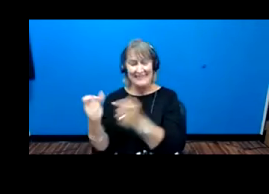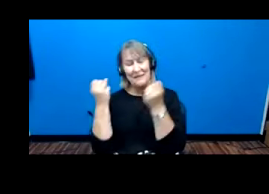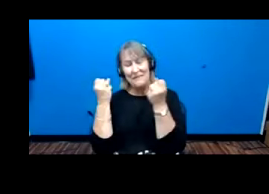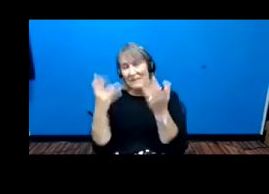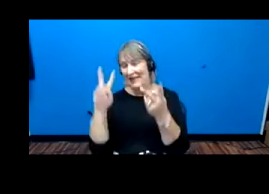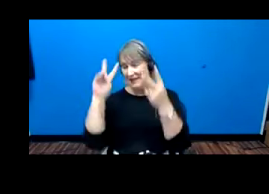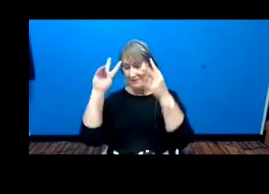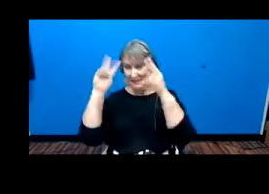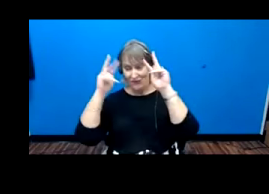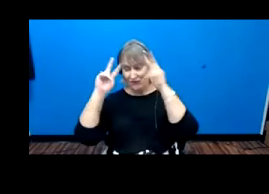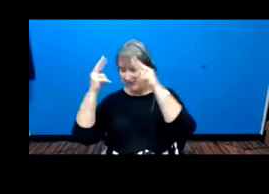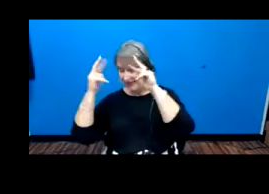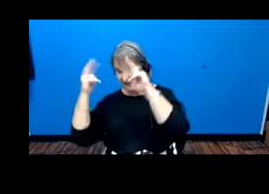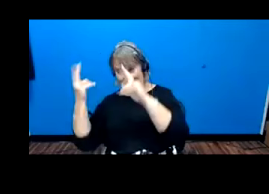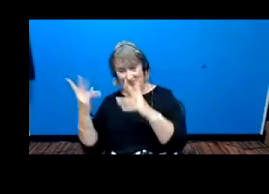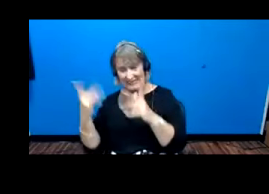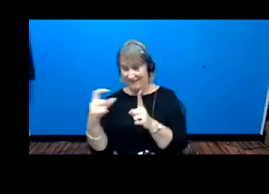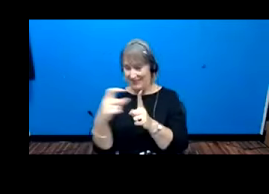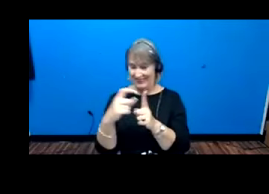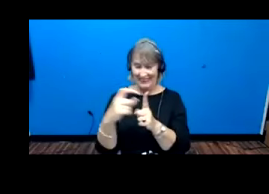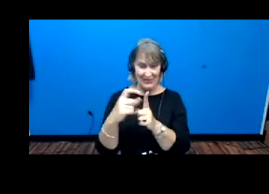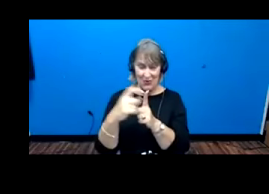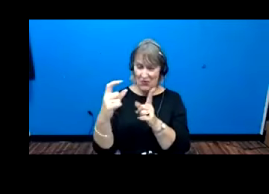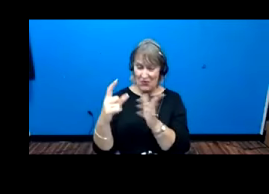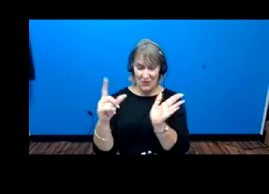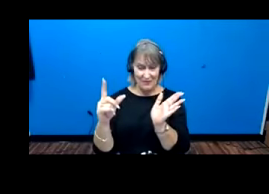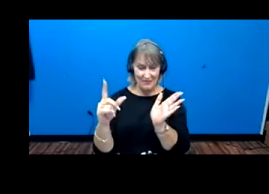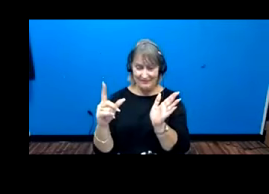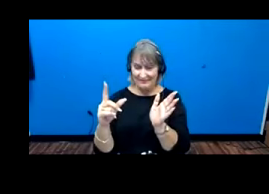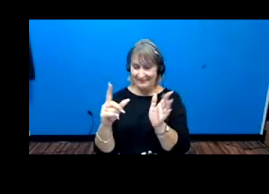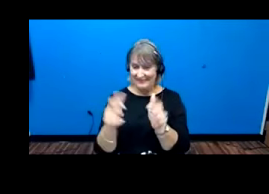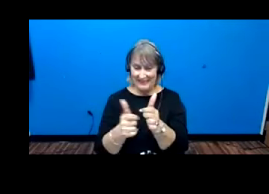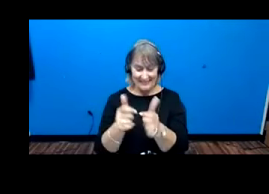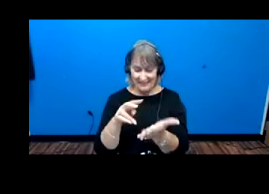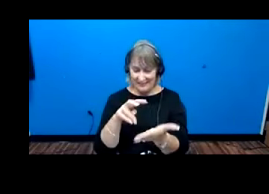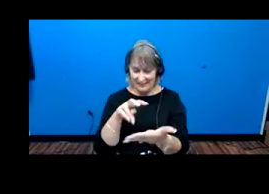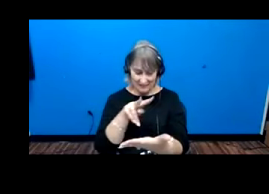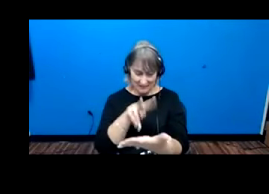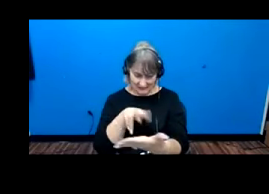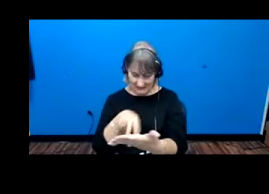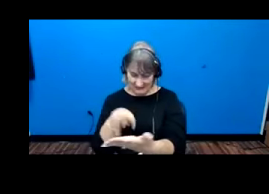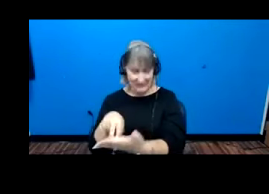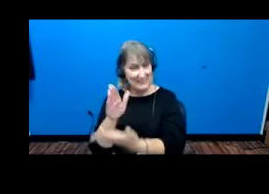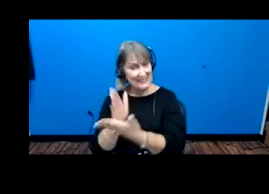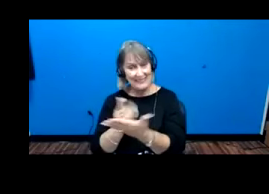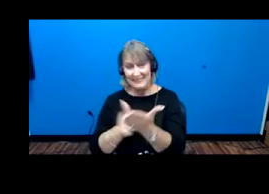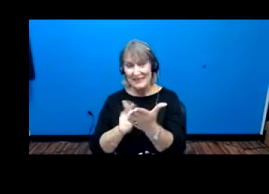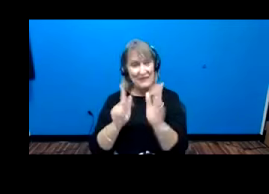if we don't have text at a level that folks can actually understand it and do something with it.